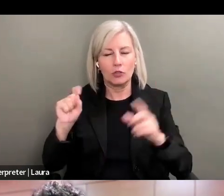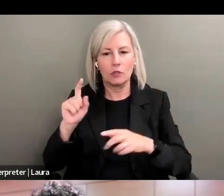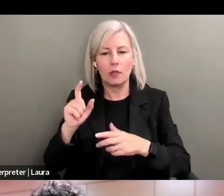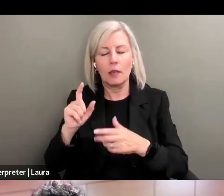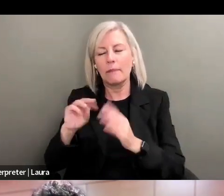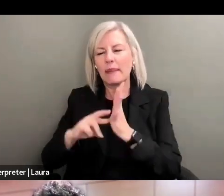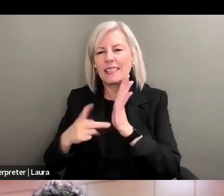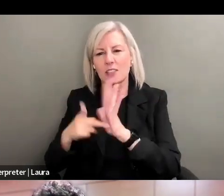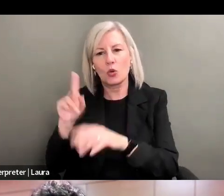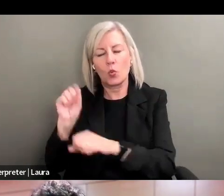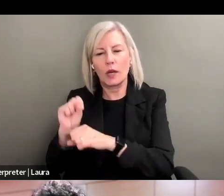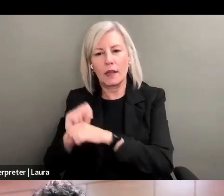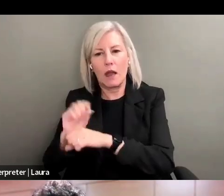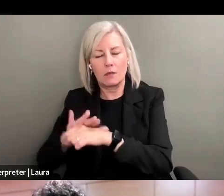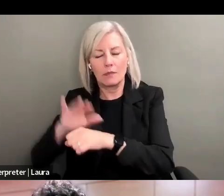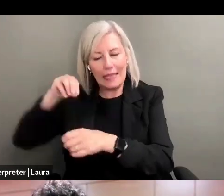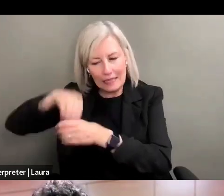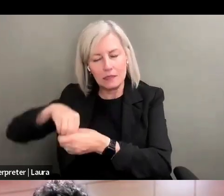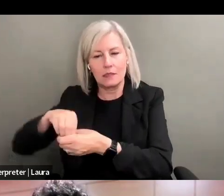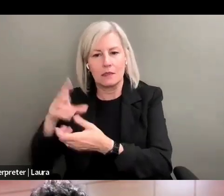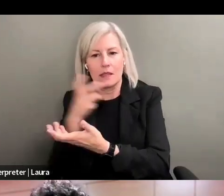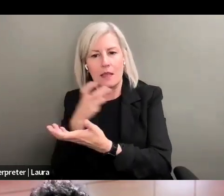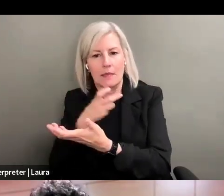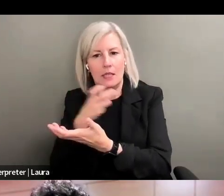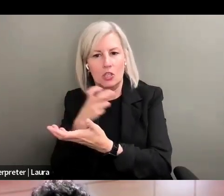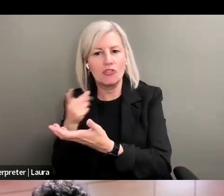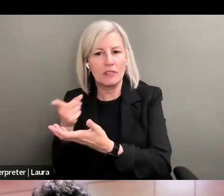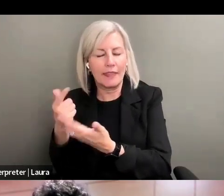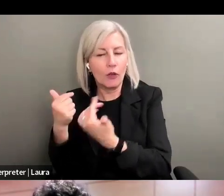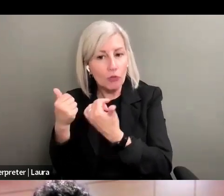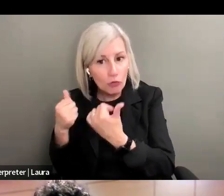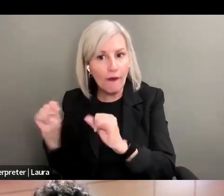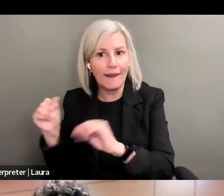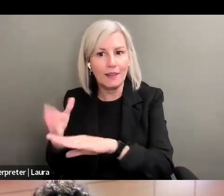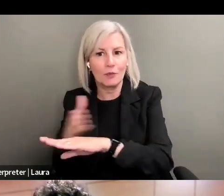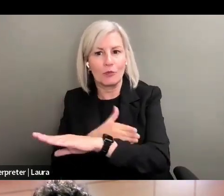in speech that they're actively trying to improve, but that are still